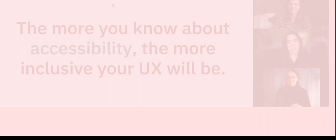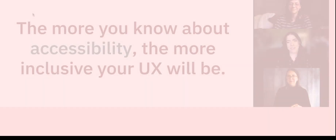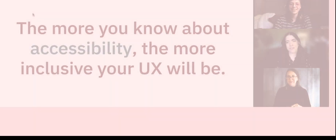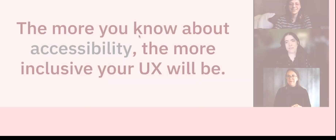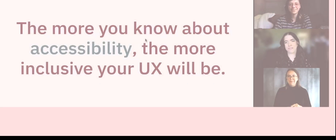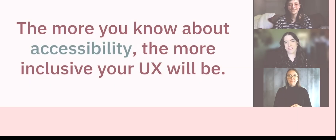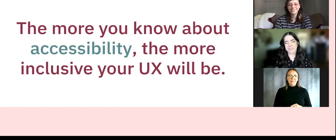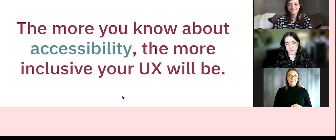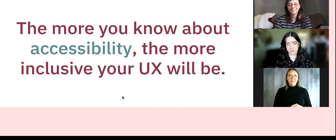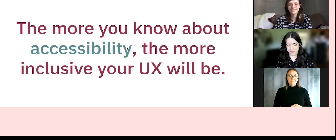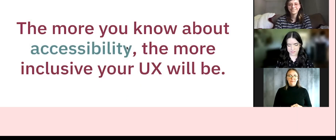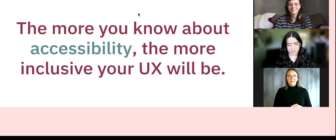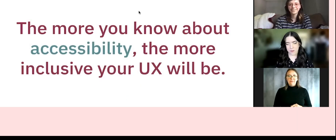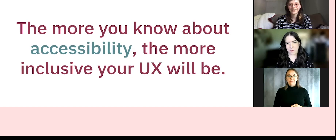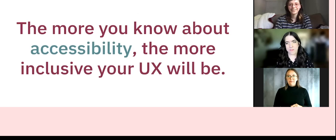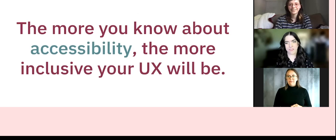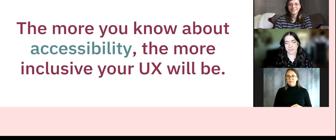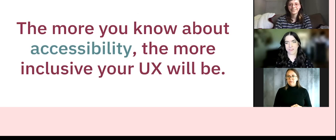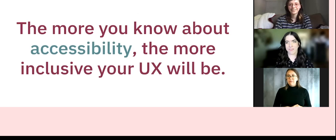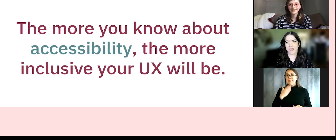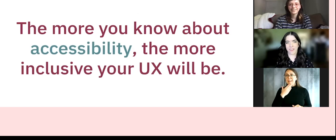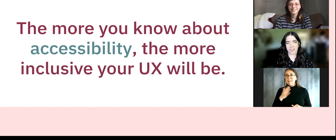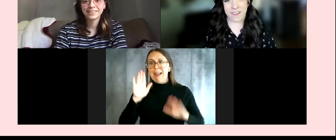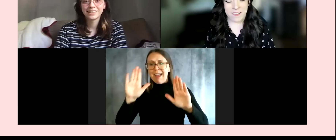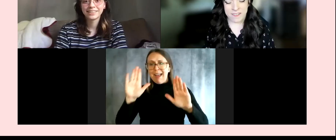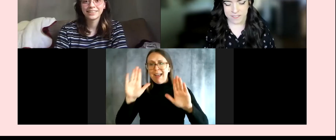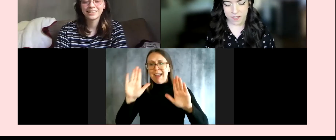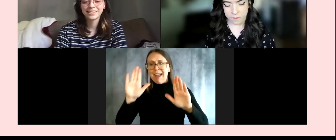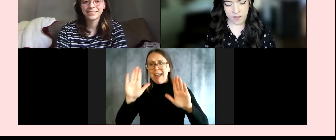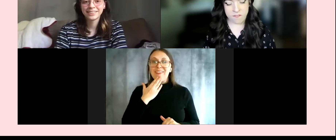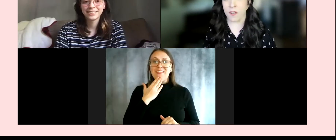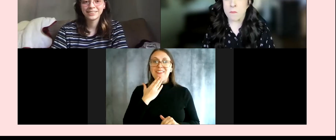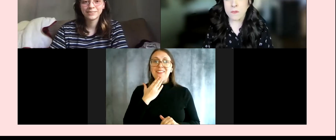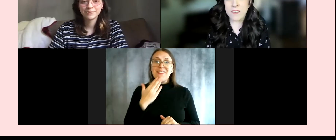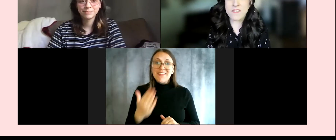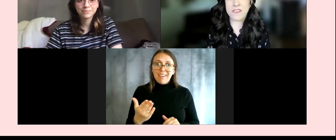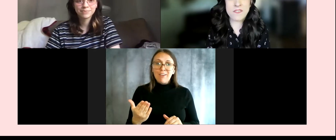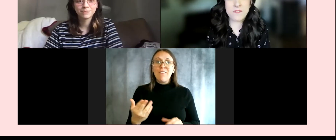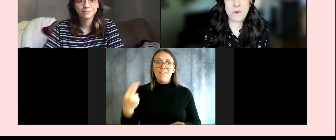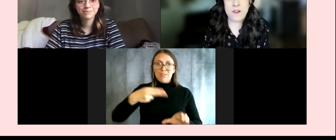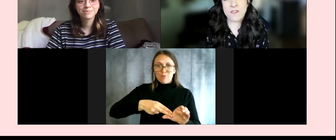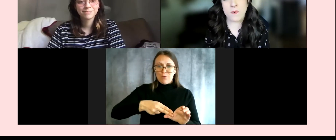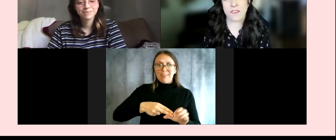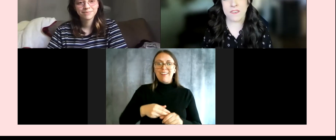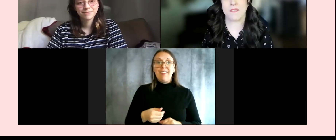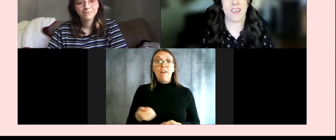Thank you so much for being here and we have a couple questions for a short Q&A.